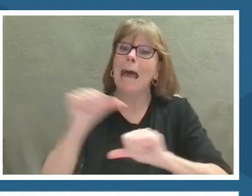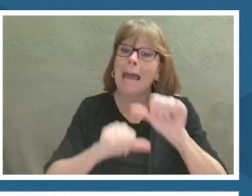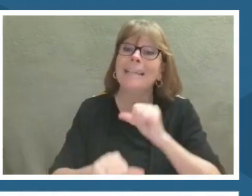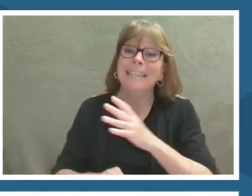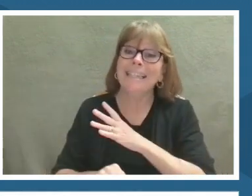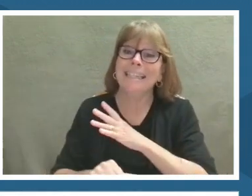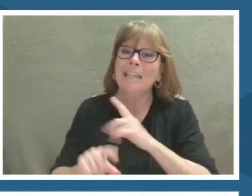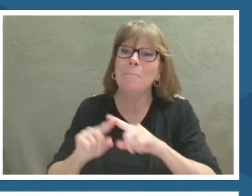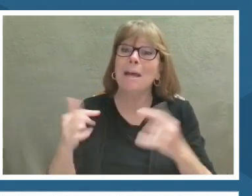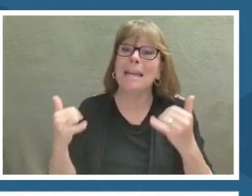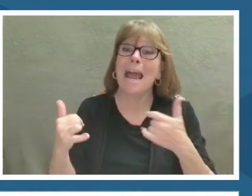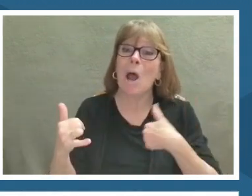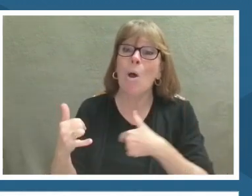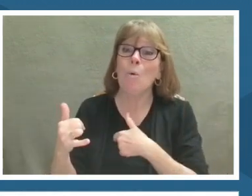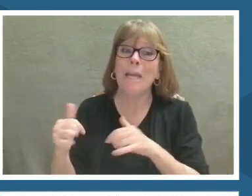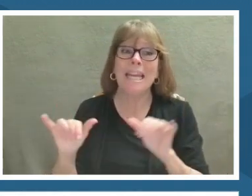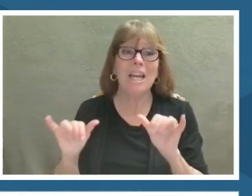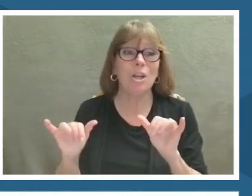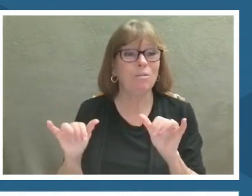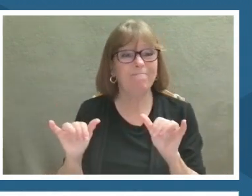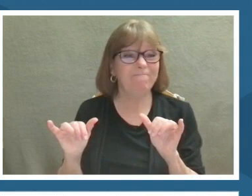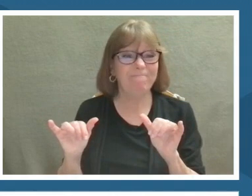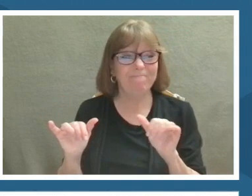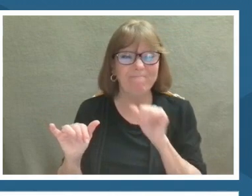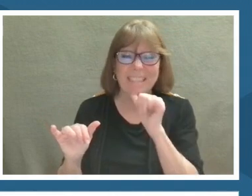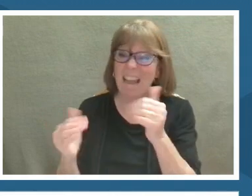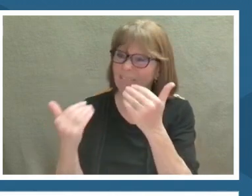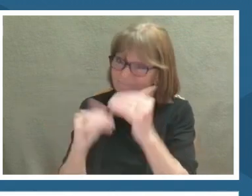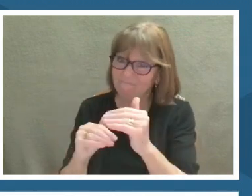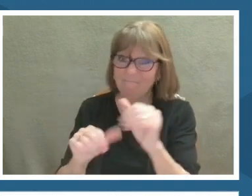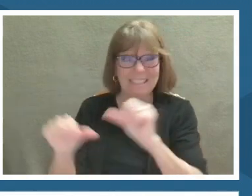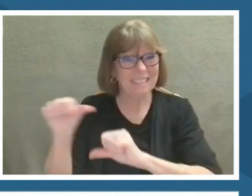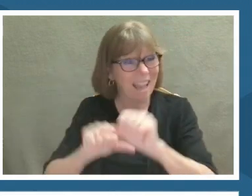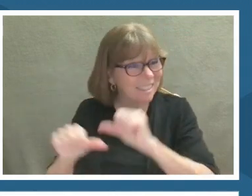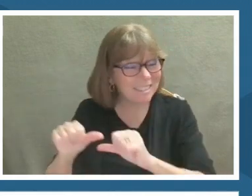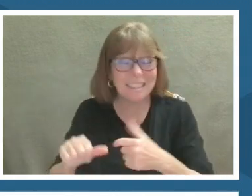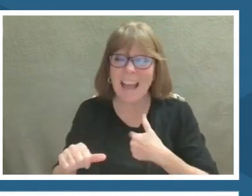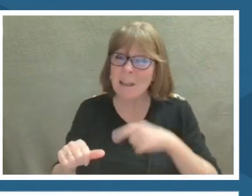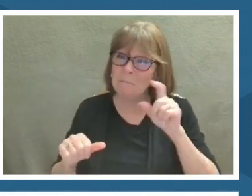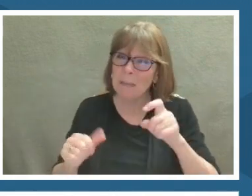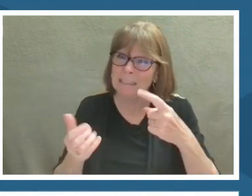not just science we're teaching we're also teaching about these deep societal